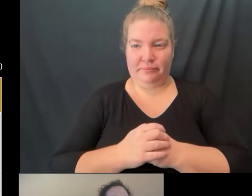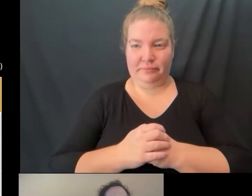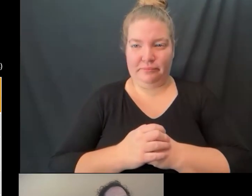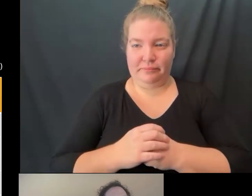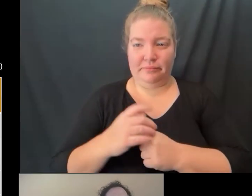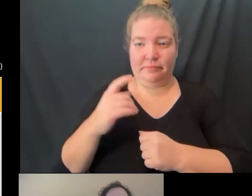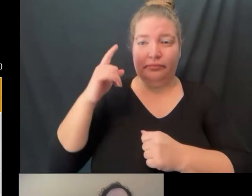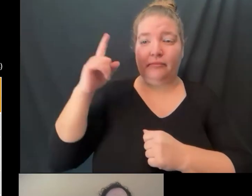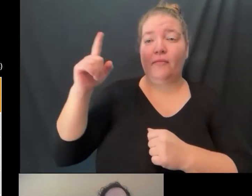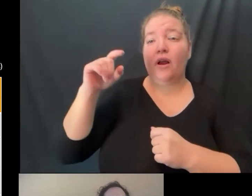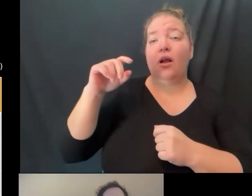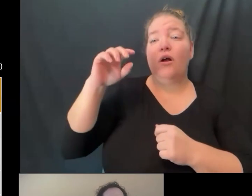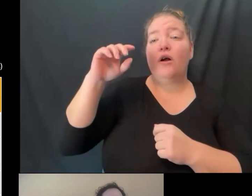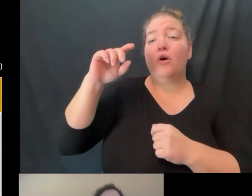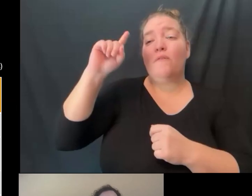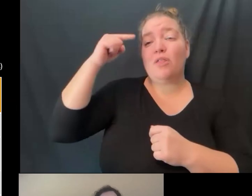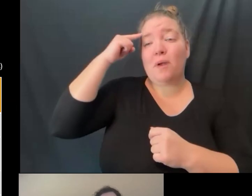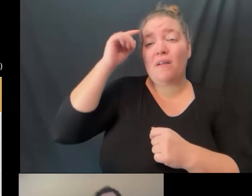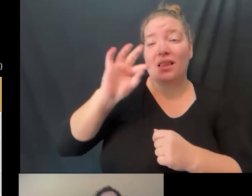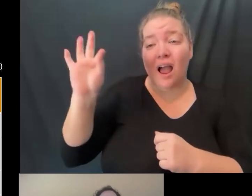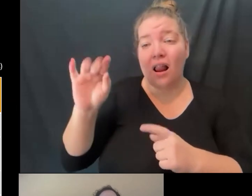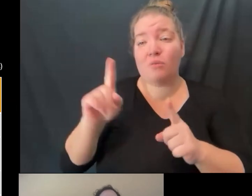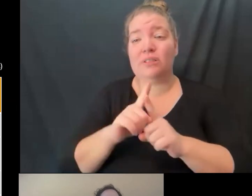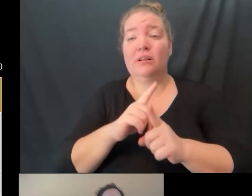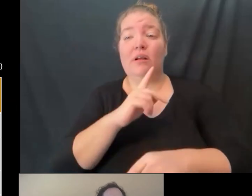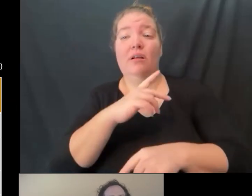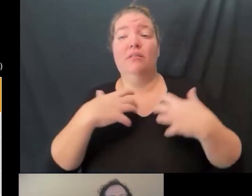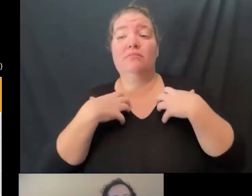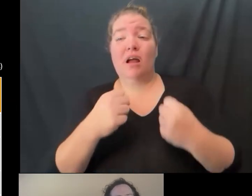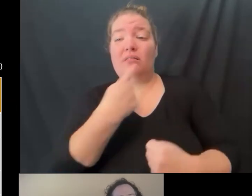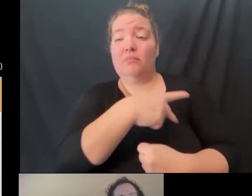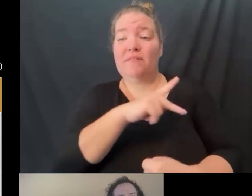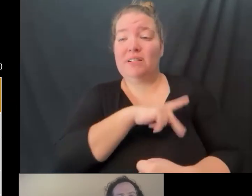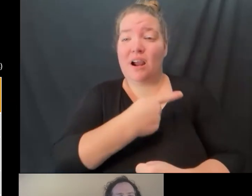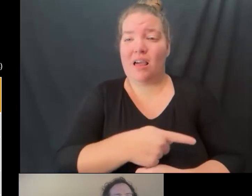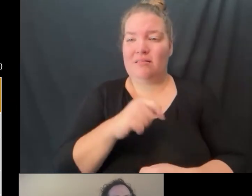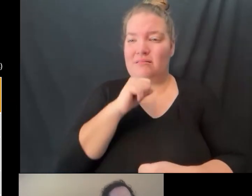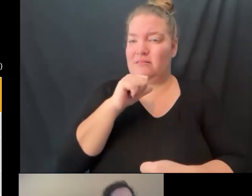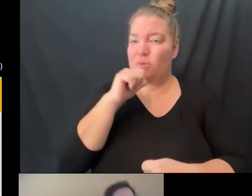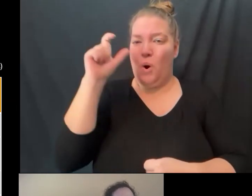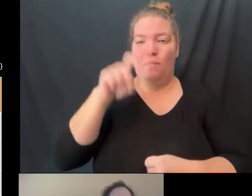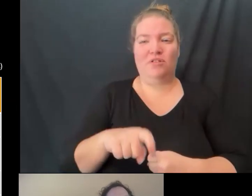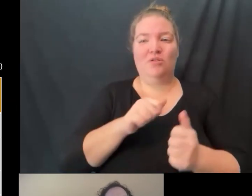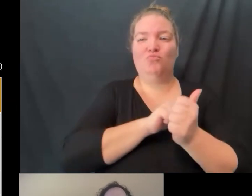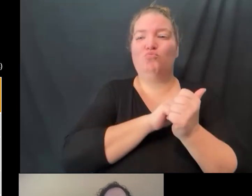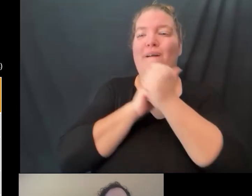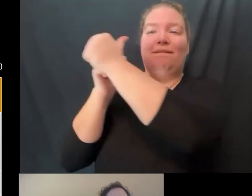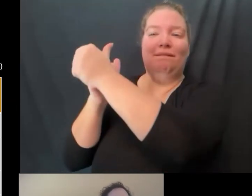That means that provincial health authorities, assuming that's part of the provincial government,